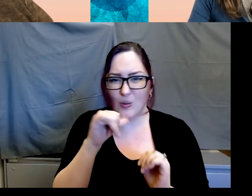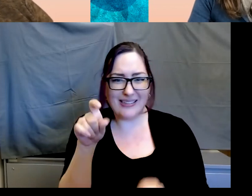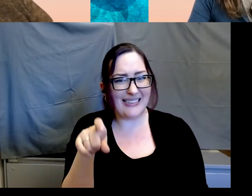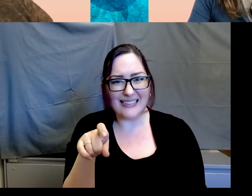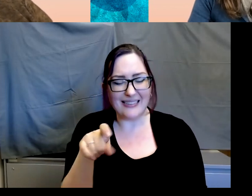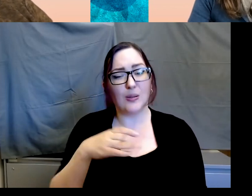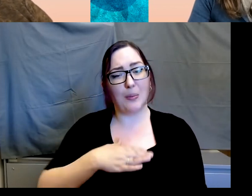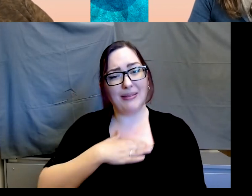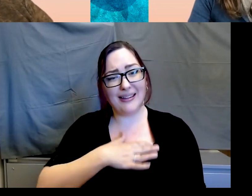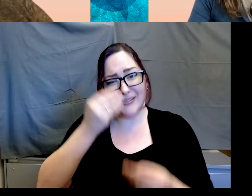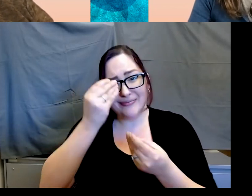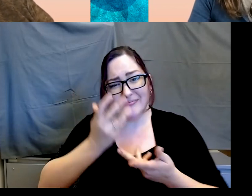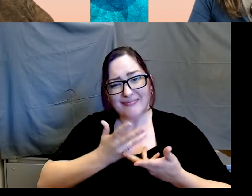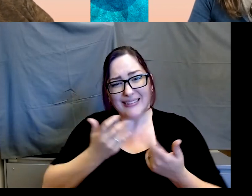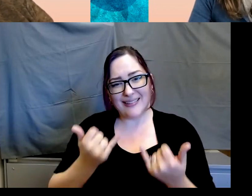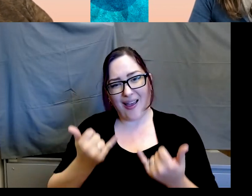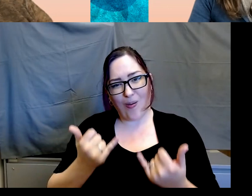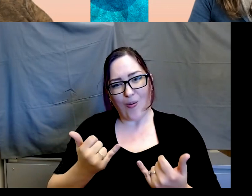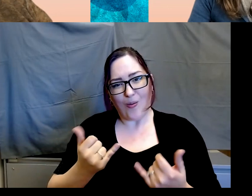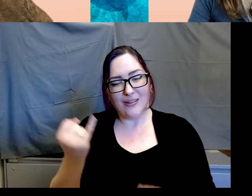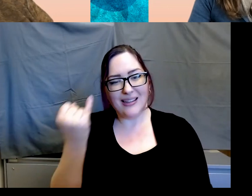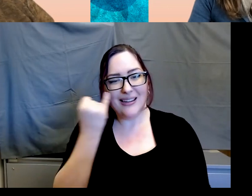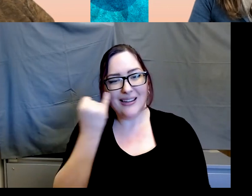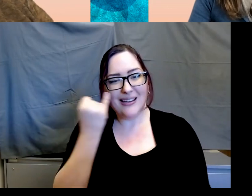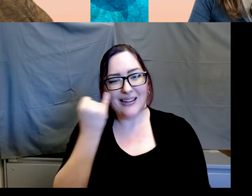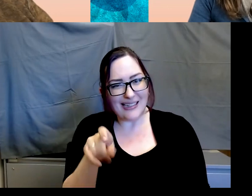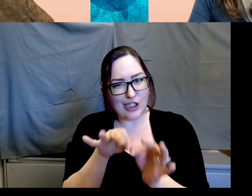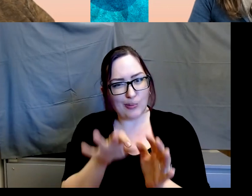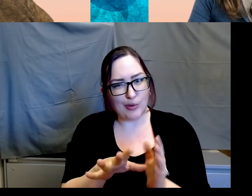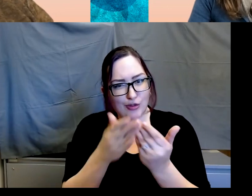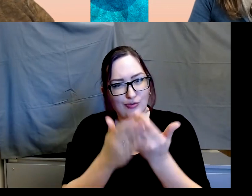if you are going to need interpreting services for the duration of the talk.